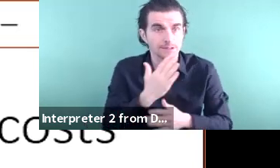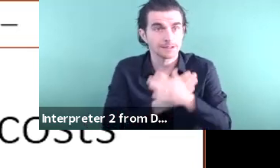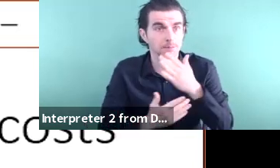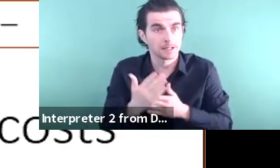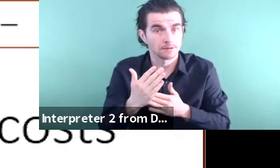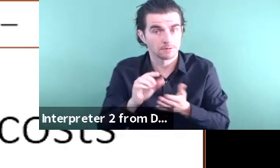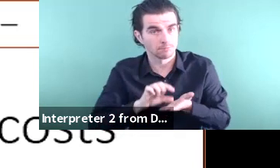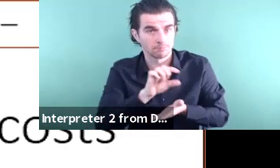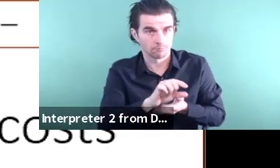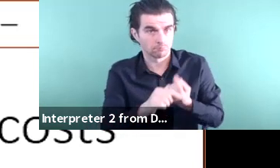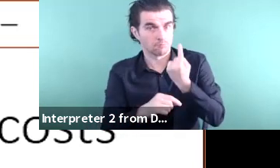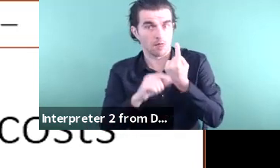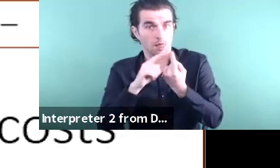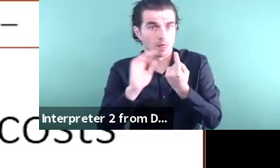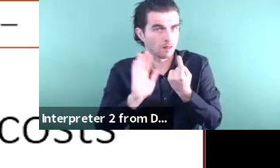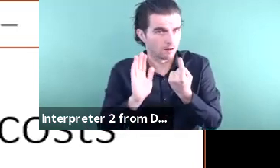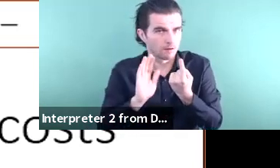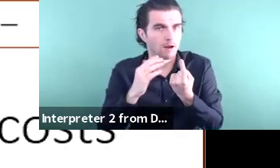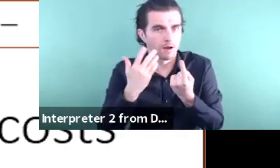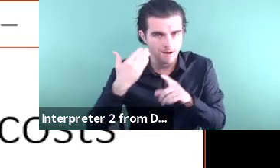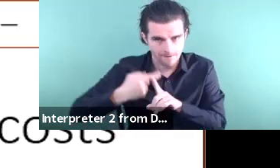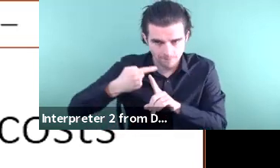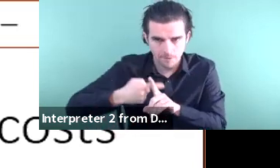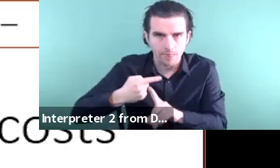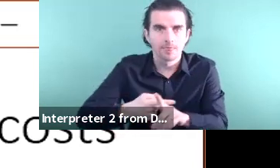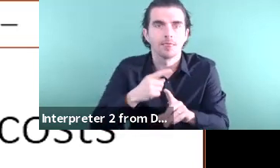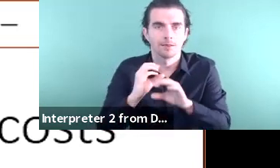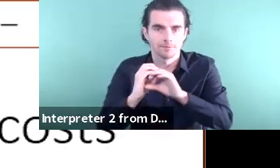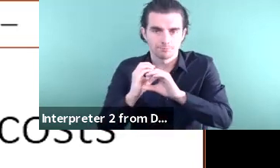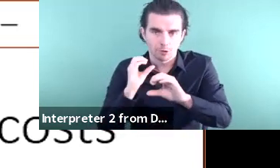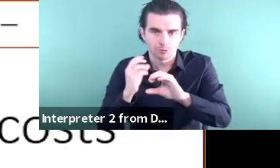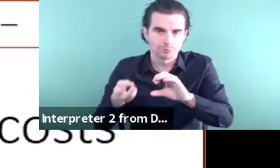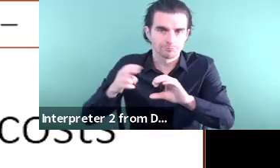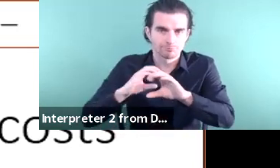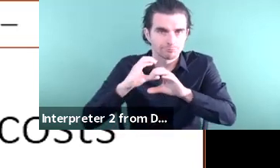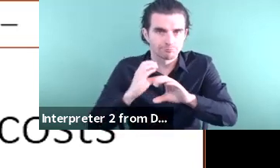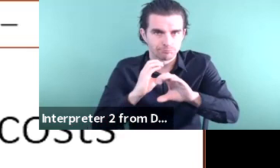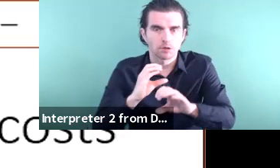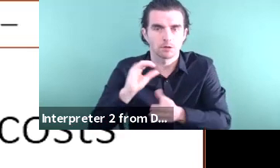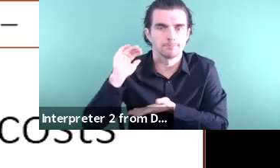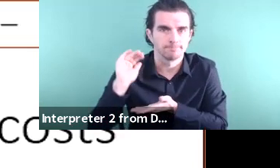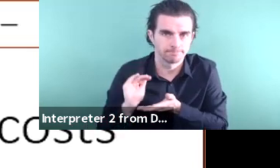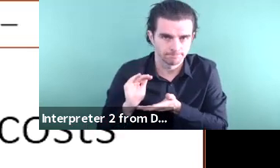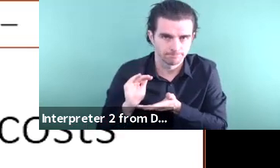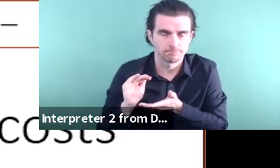partnership to support access to assistive device. And despite the COVID-19 crisis which has had a